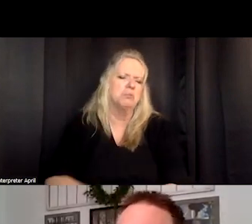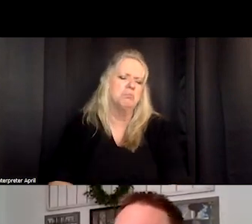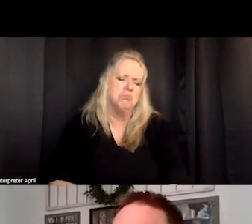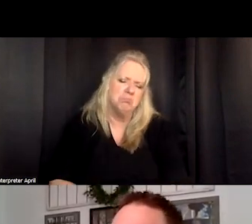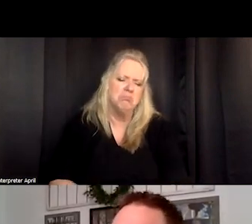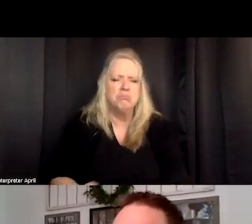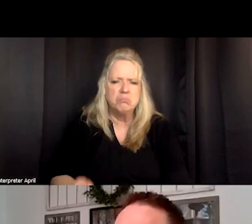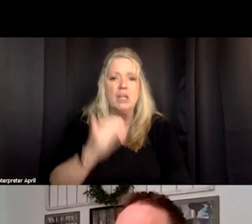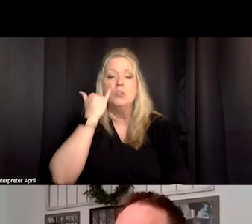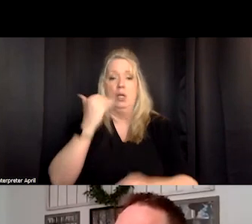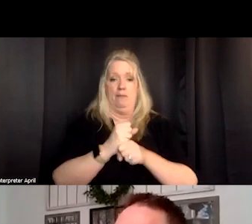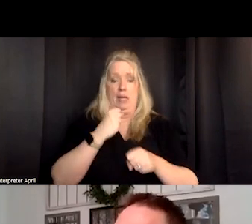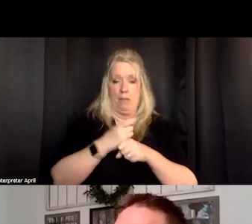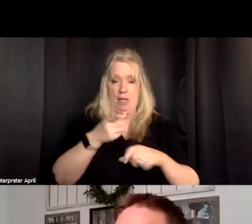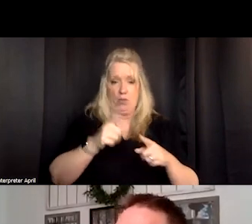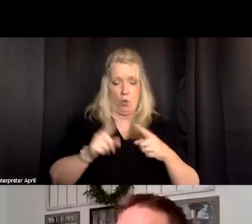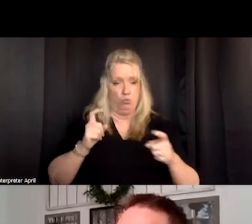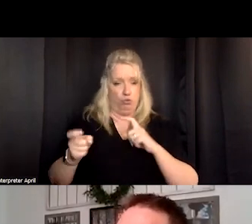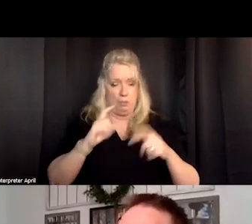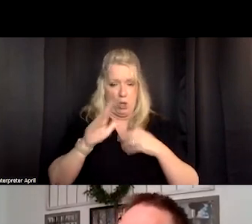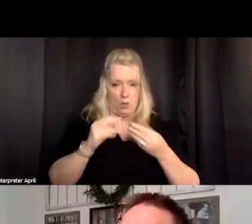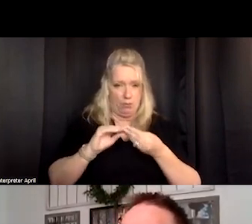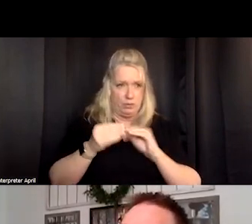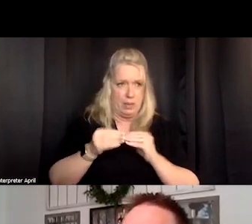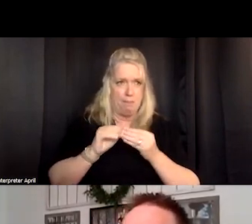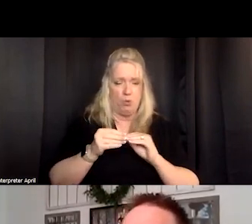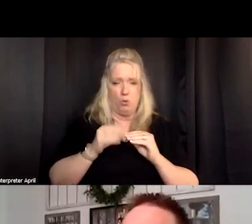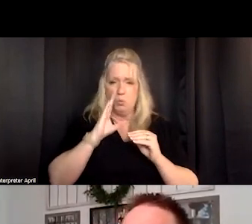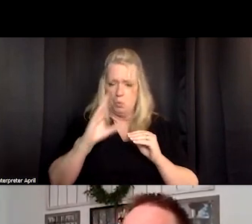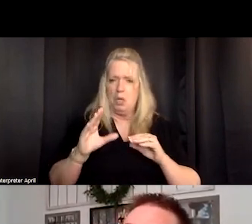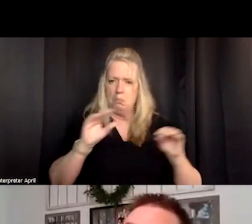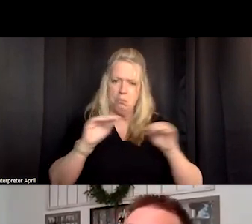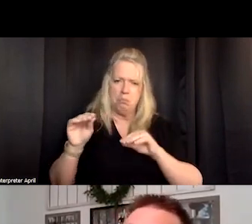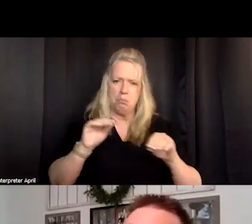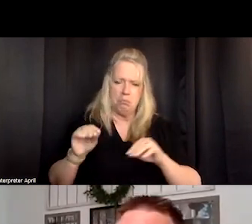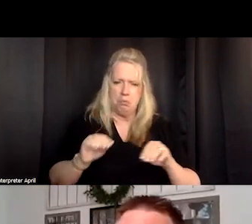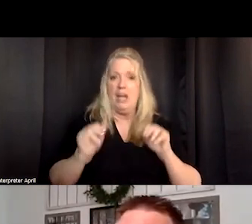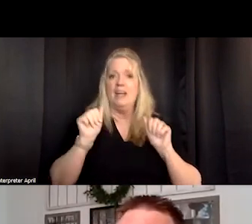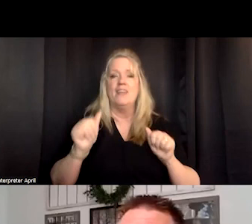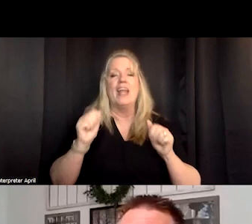ADJUSTMENTS IN HERE, ALL NUMBERS START MOVING. EVENTUALLY, I CAN DO CREATIVE THINGS LIKE ADD,